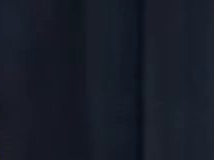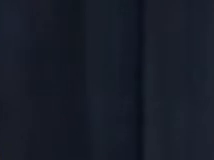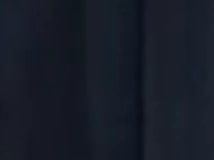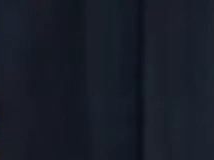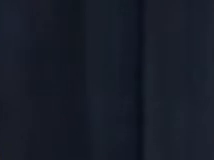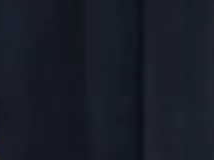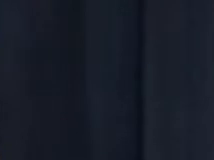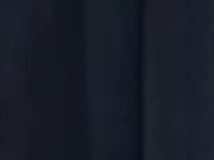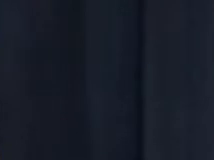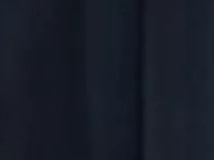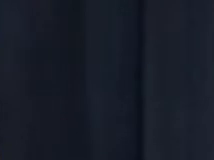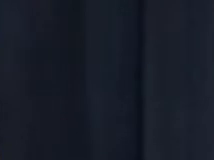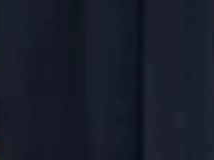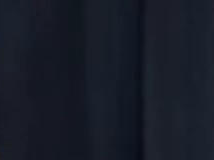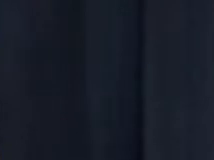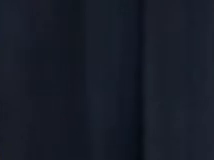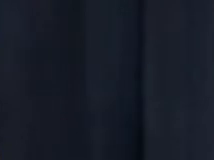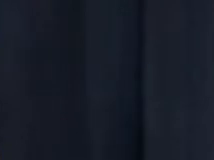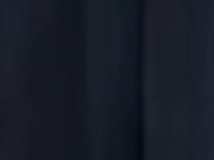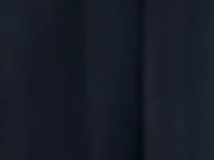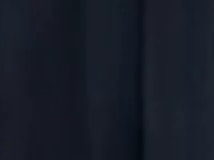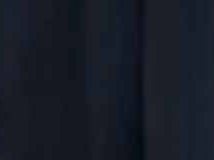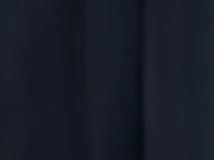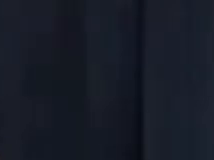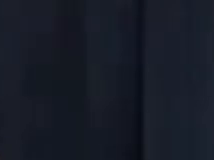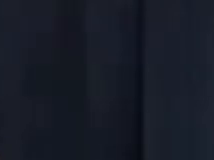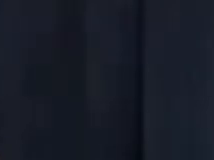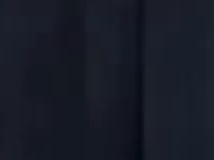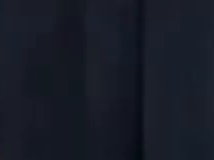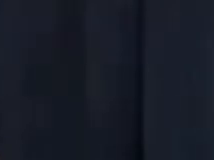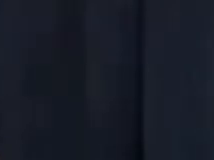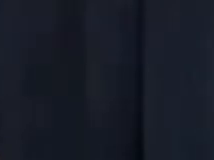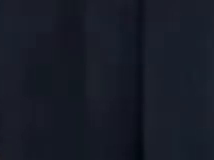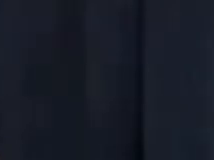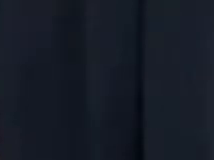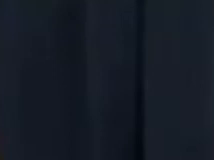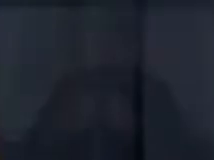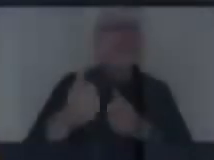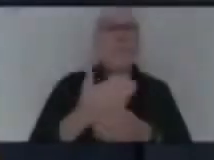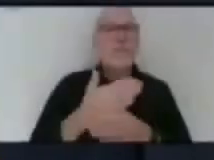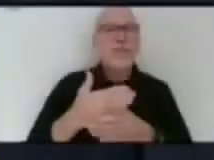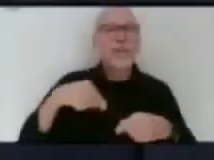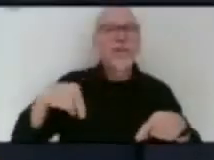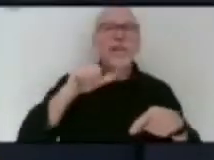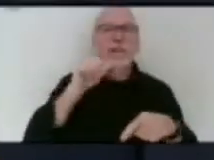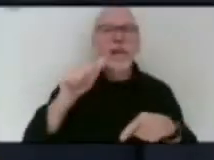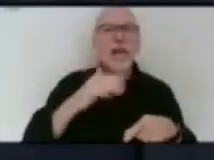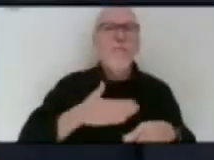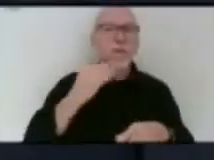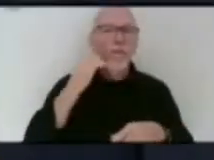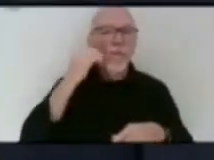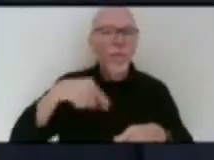6 ft of distancing between non household parties is required, including tables and bar seating.